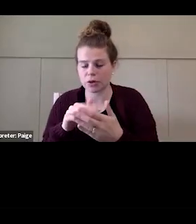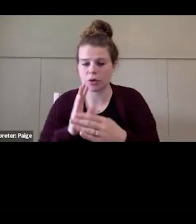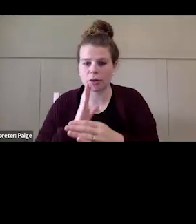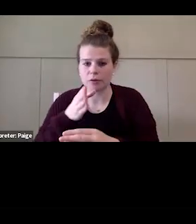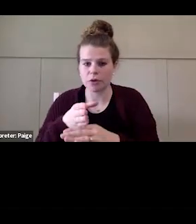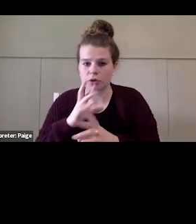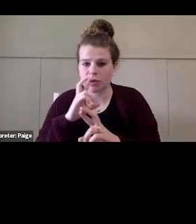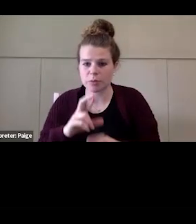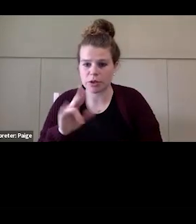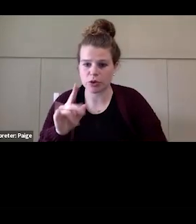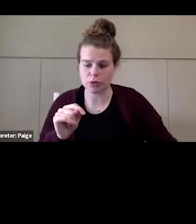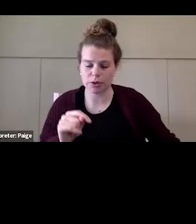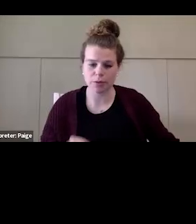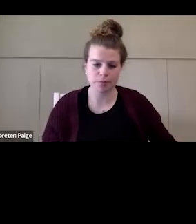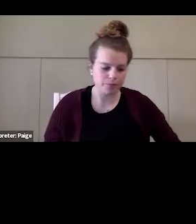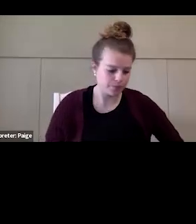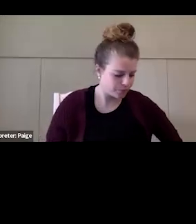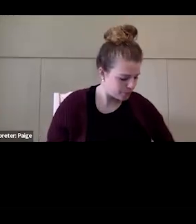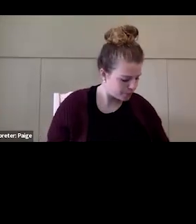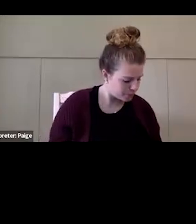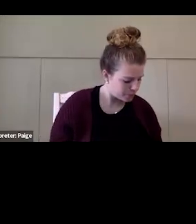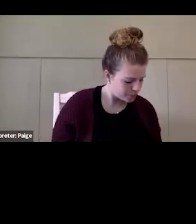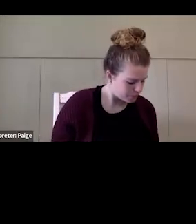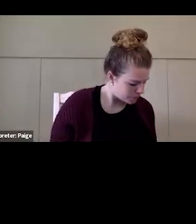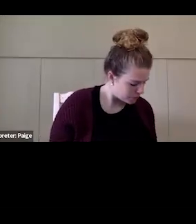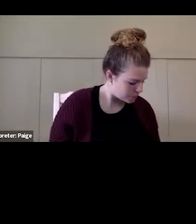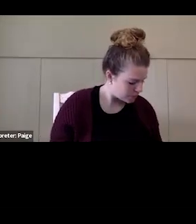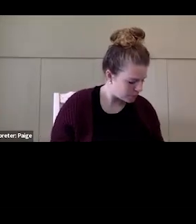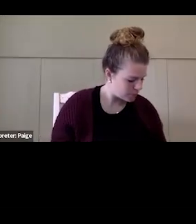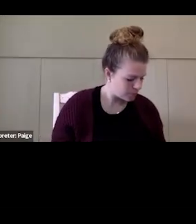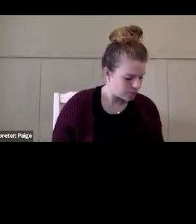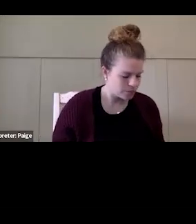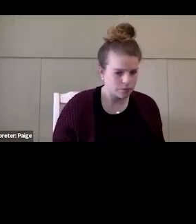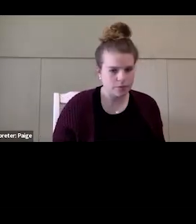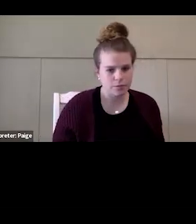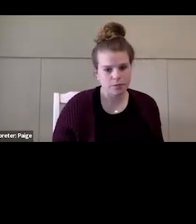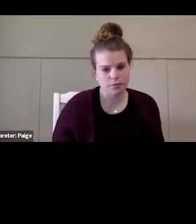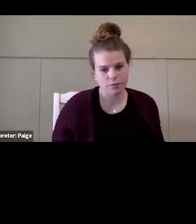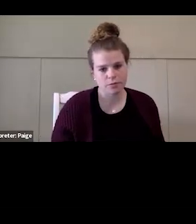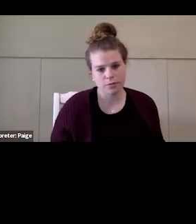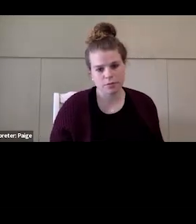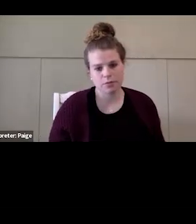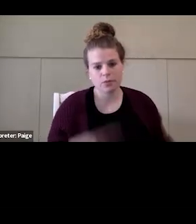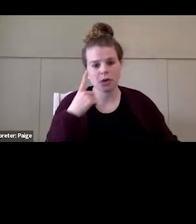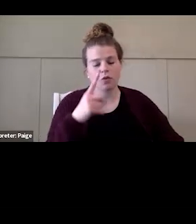So for both programs, we did run into a lot of challenges.